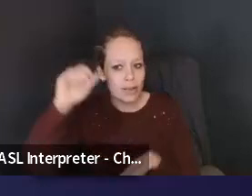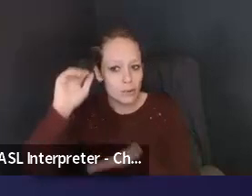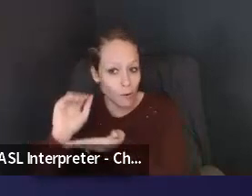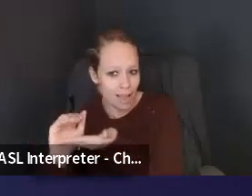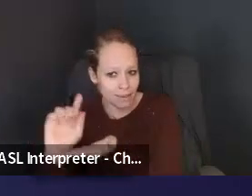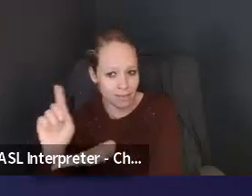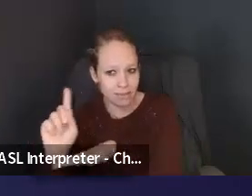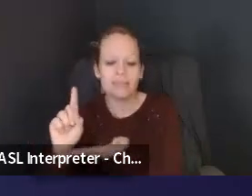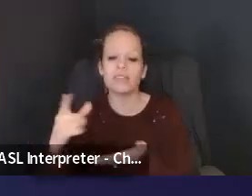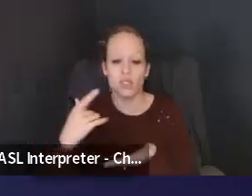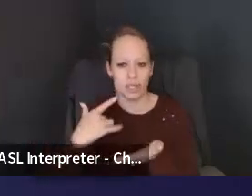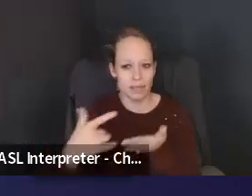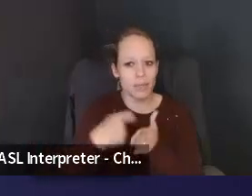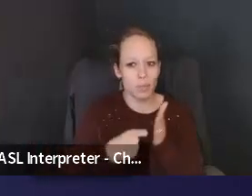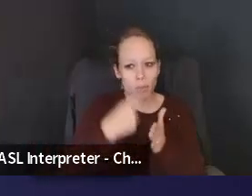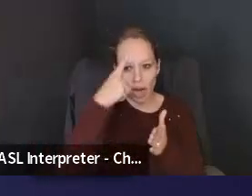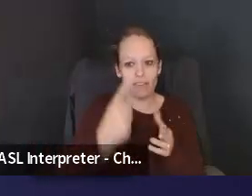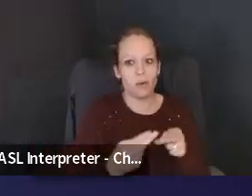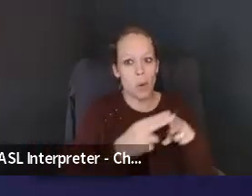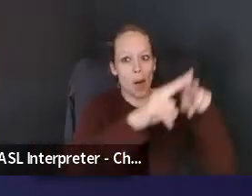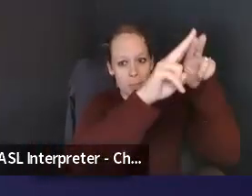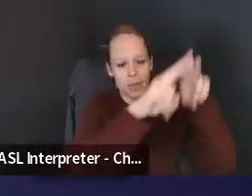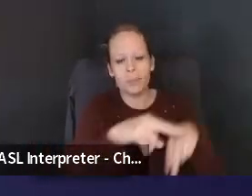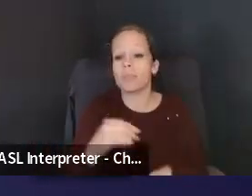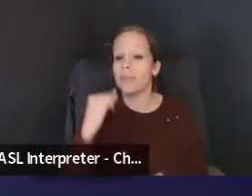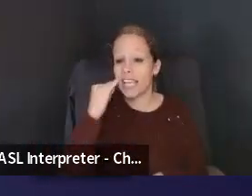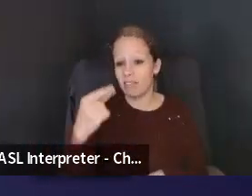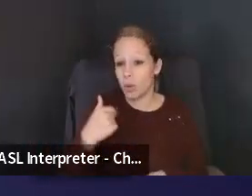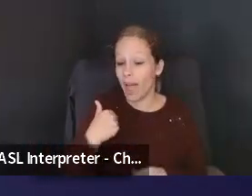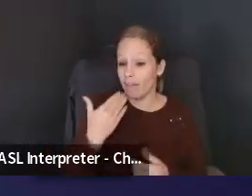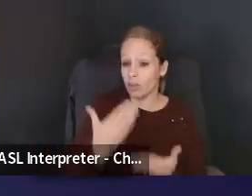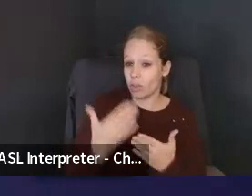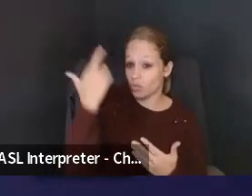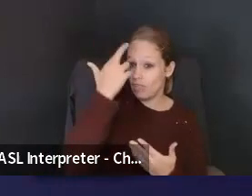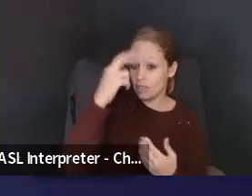usually plan for the the price to go up. But if you've got a reason to believe that those costs